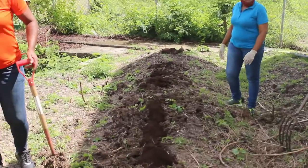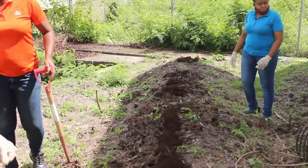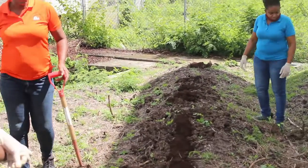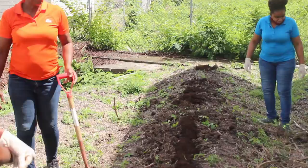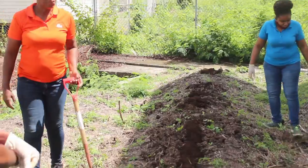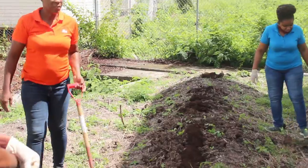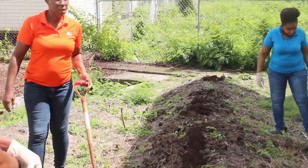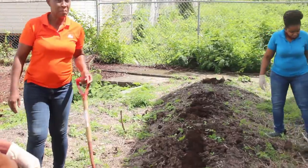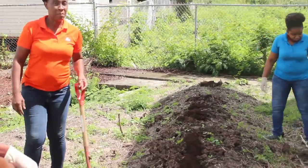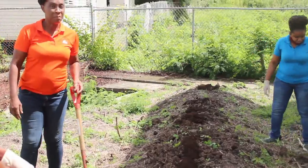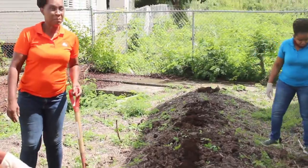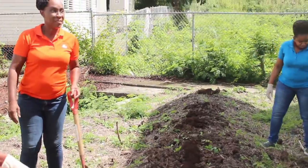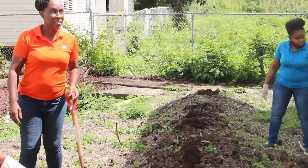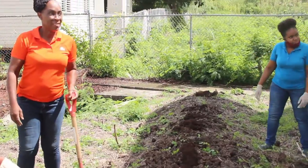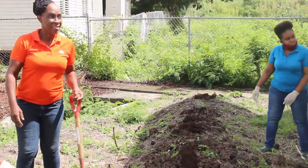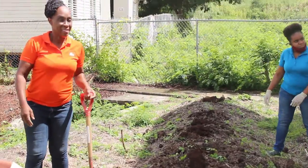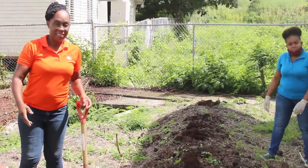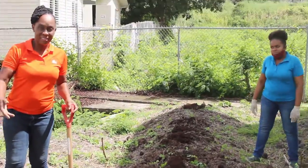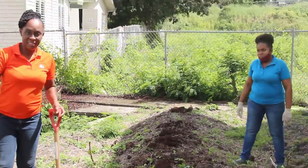so come cool